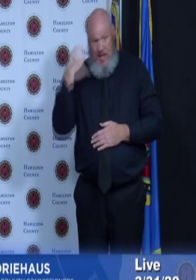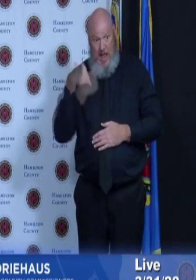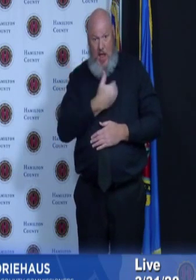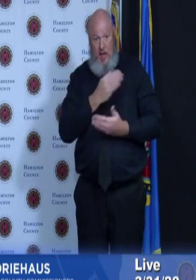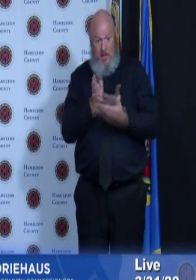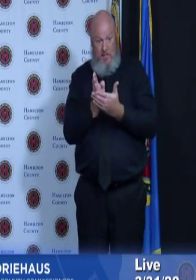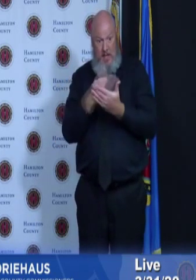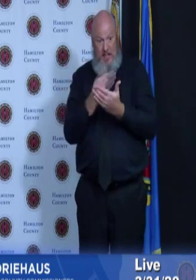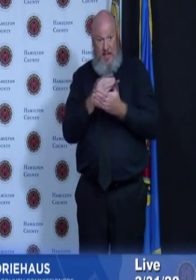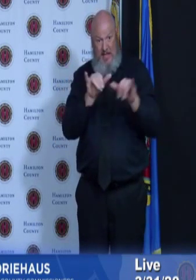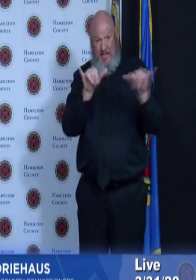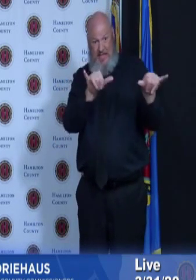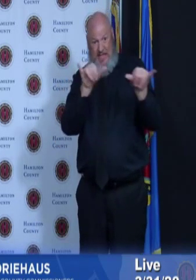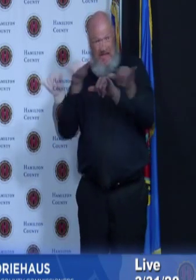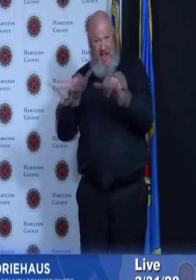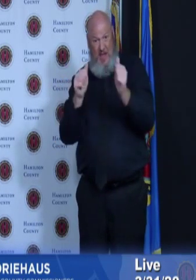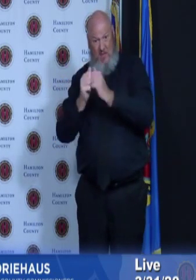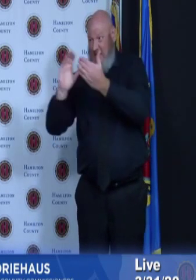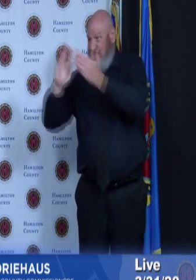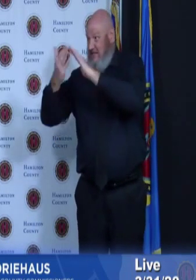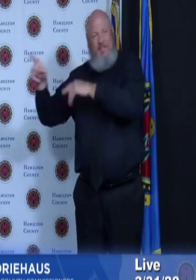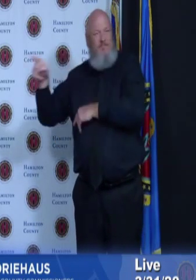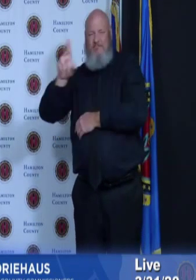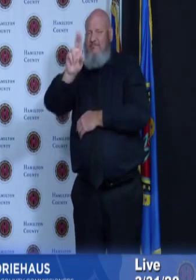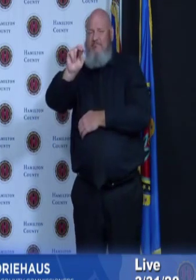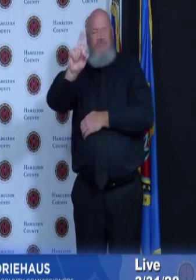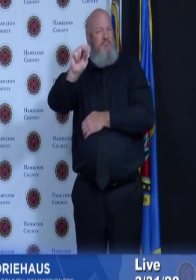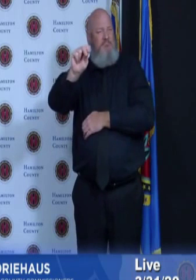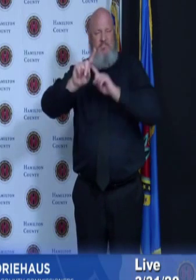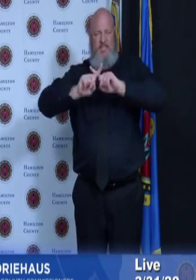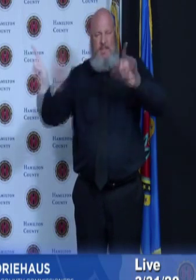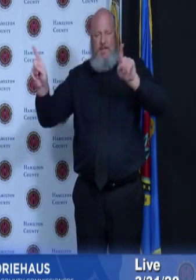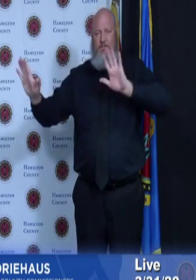heavily on the sales tax and the property tax in addition to fees and